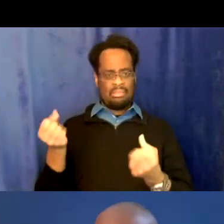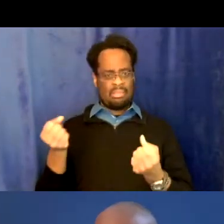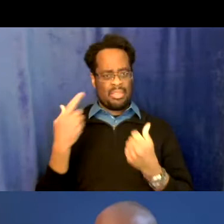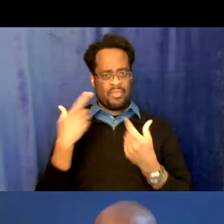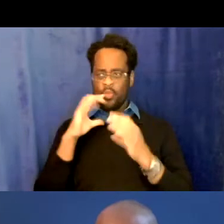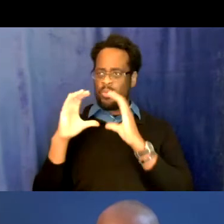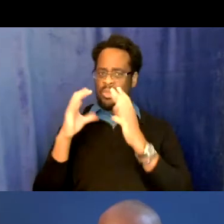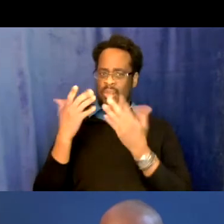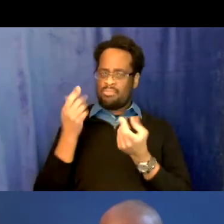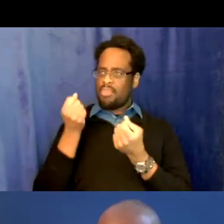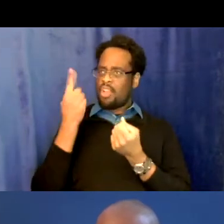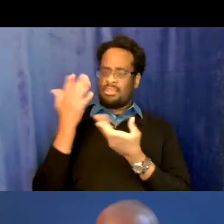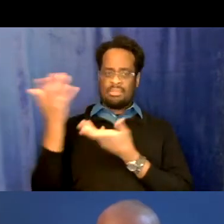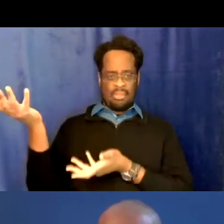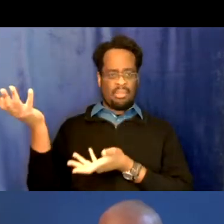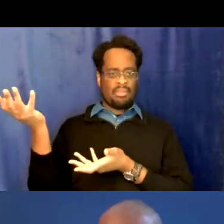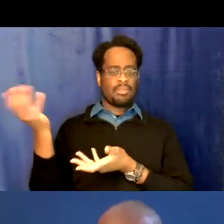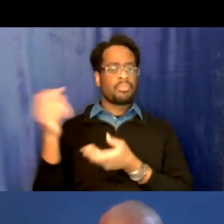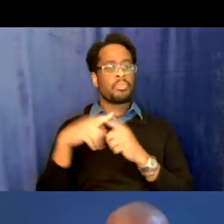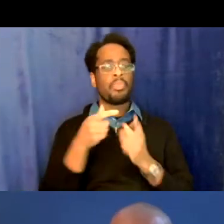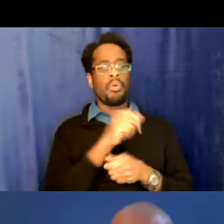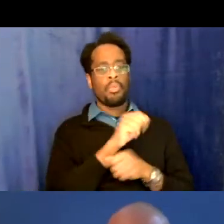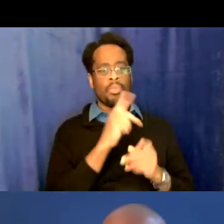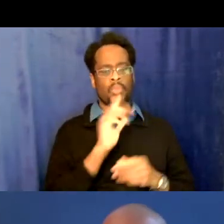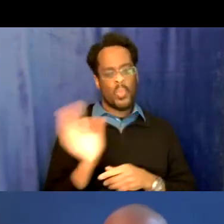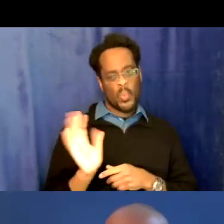And deaf people think, "of course, you know deaf people need sign language to communicate to understand each other,"